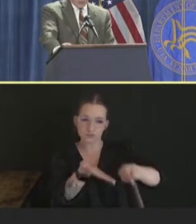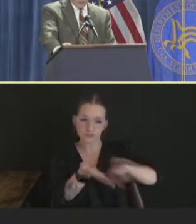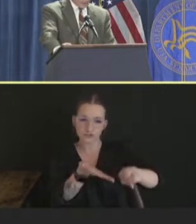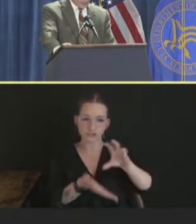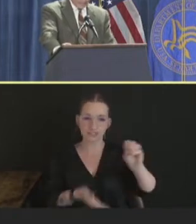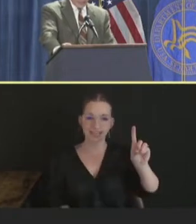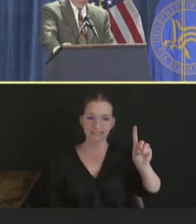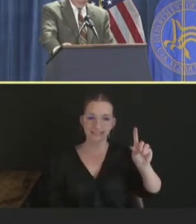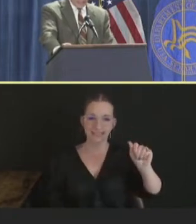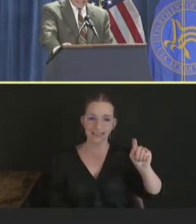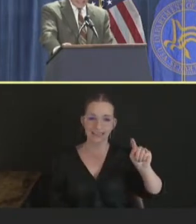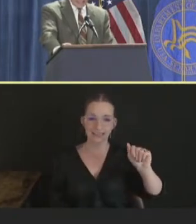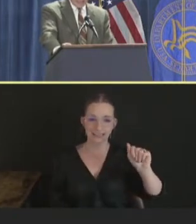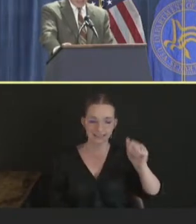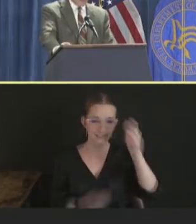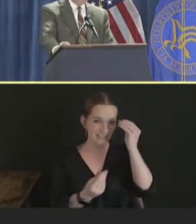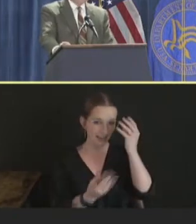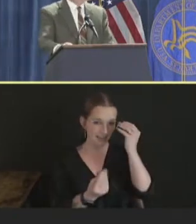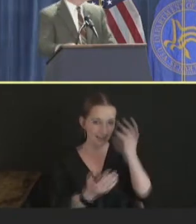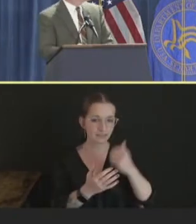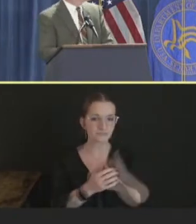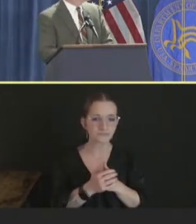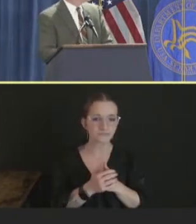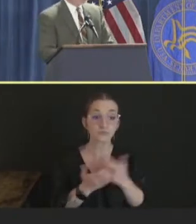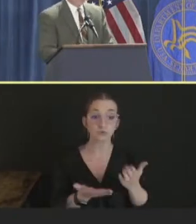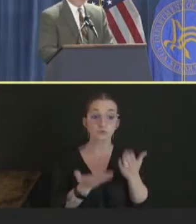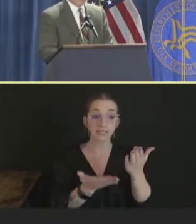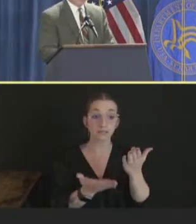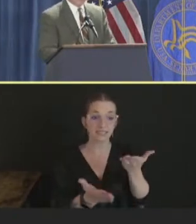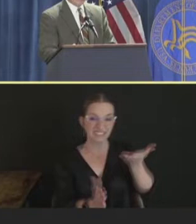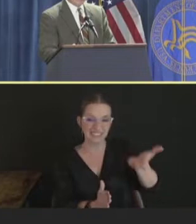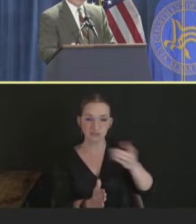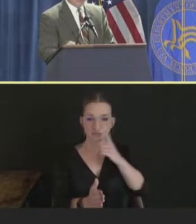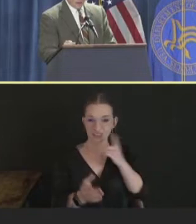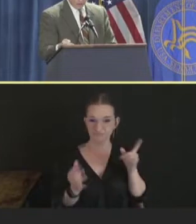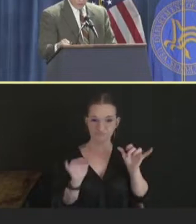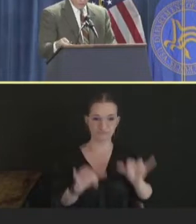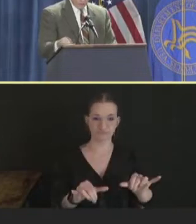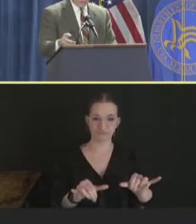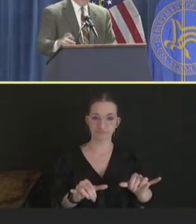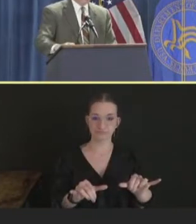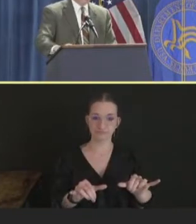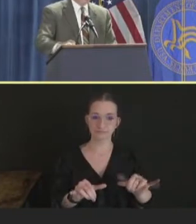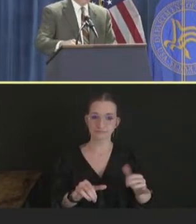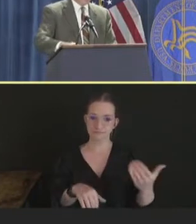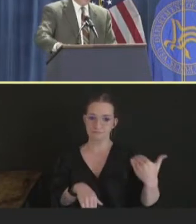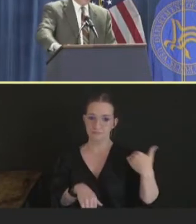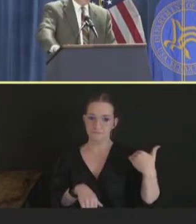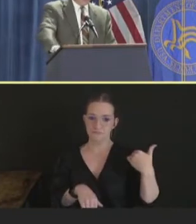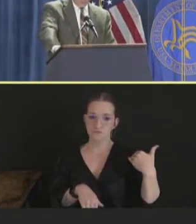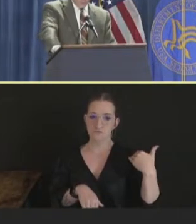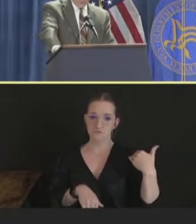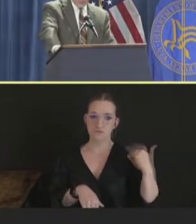The recommendations in here are very much the same as what we reviewed the first time